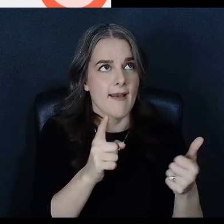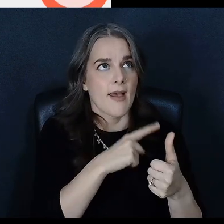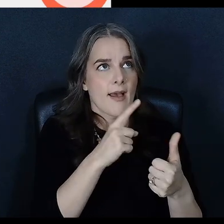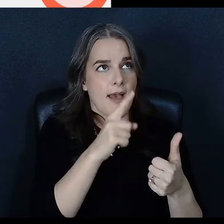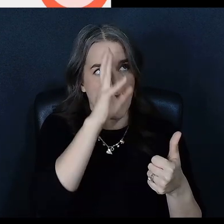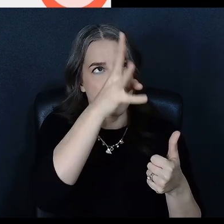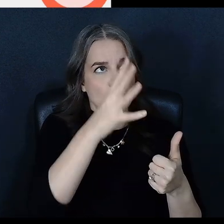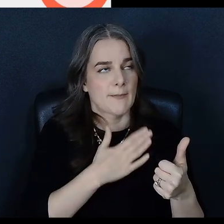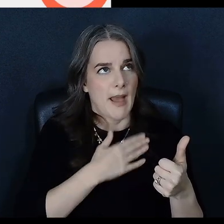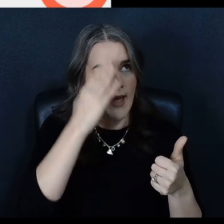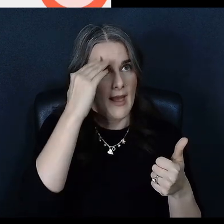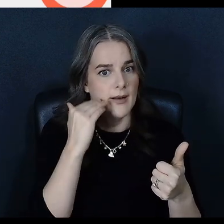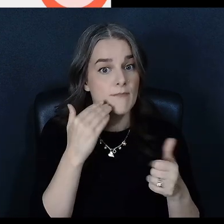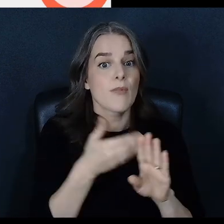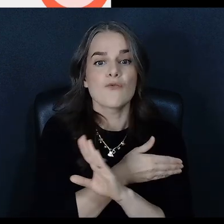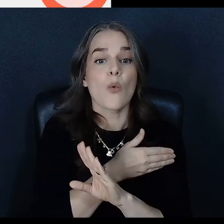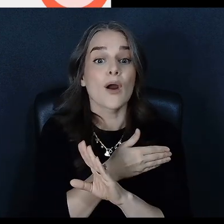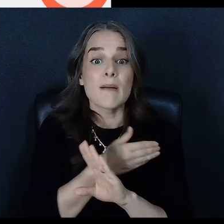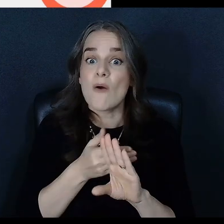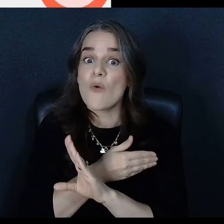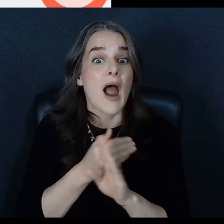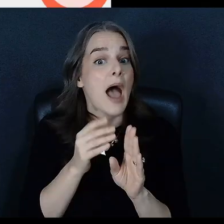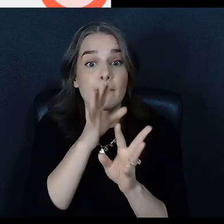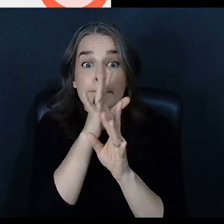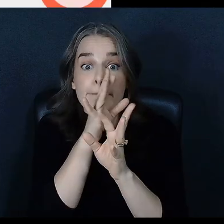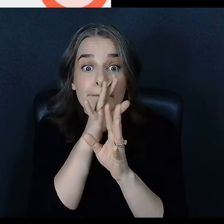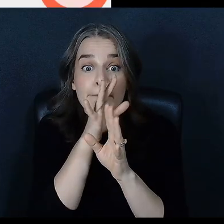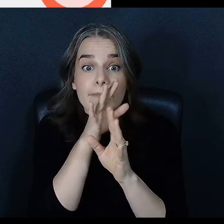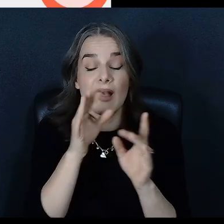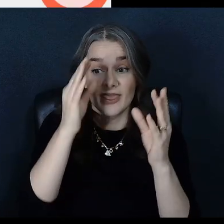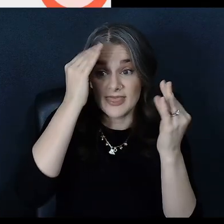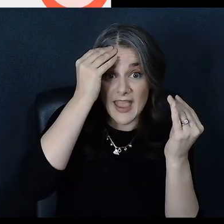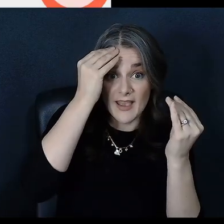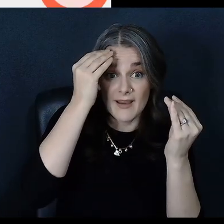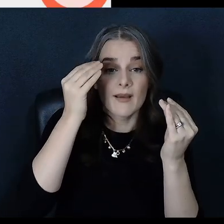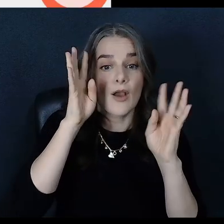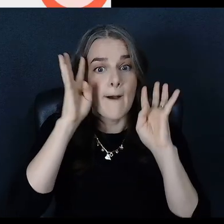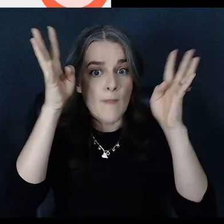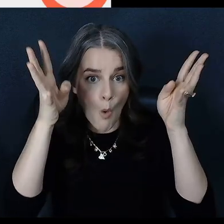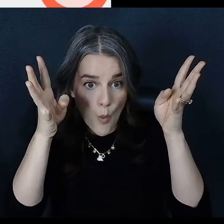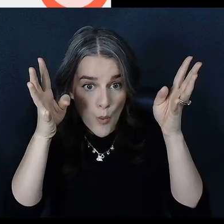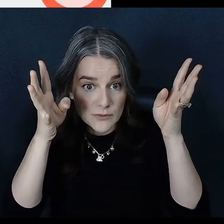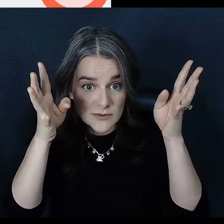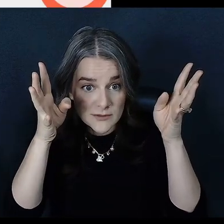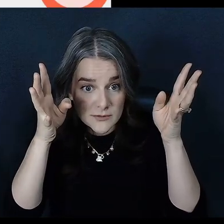I do two steps before I've even said anything out loud-- think and compose, speak it out loud.